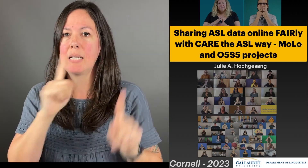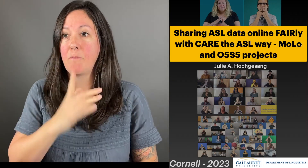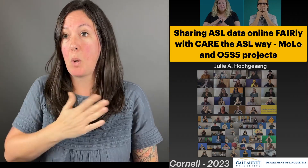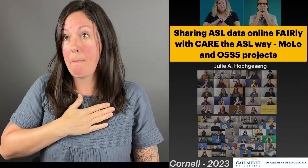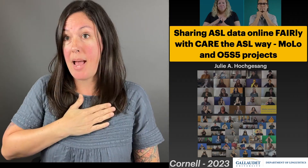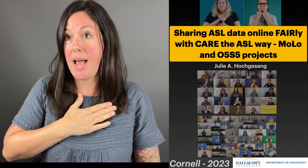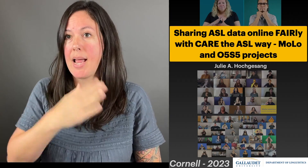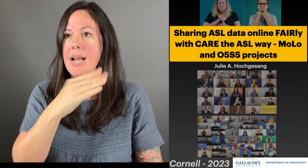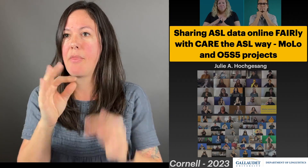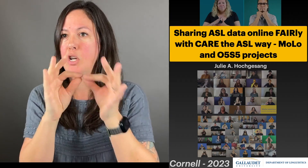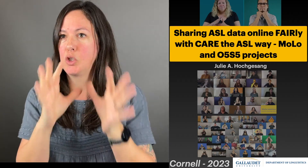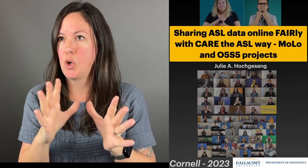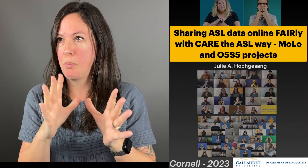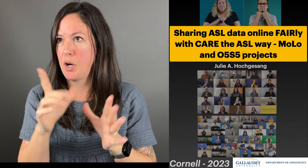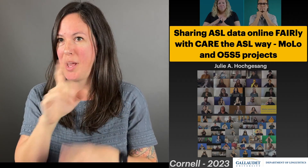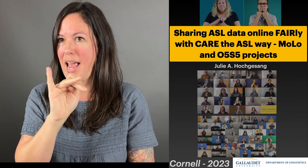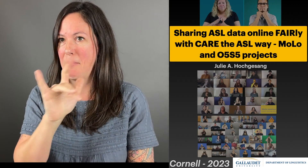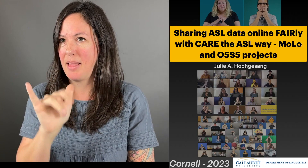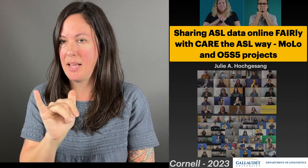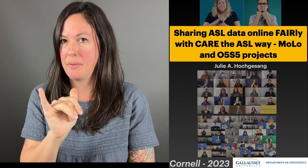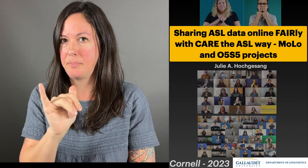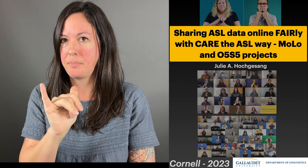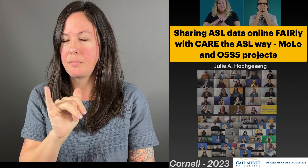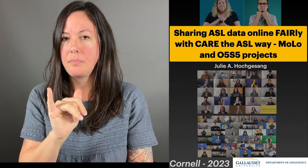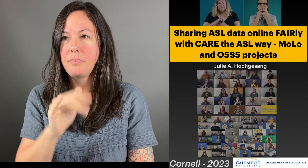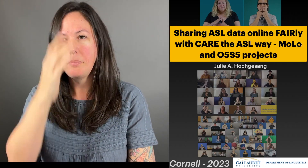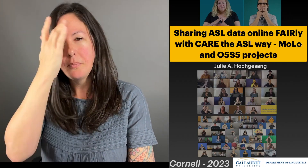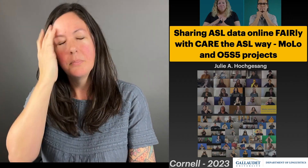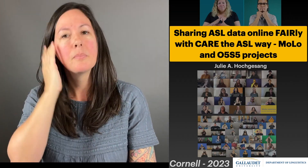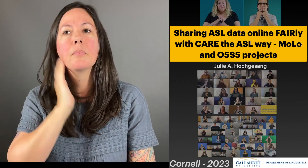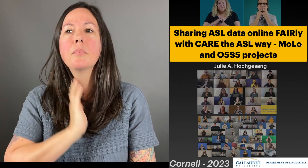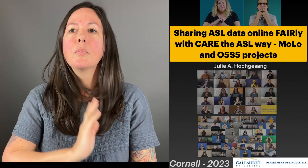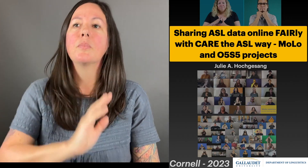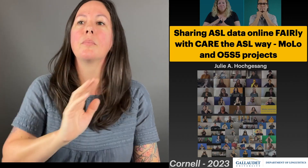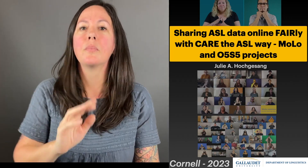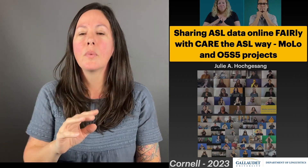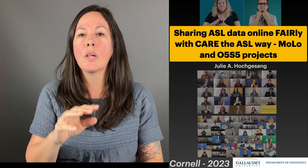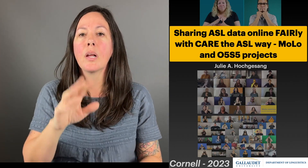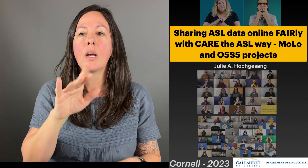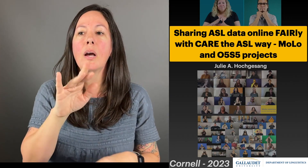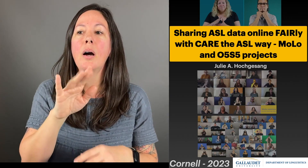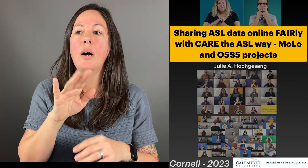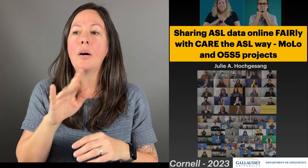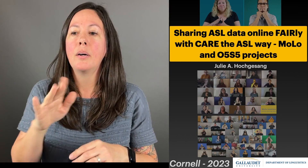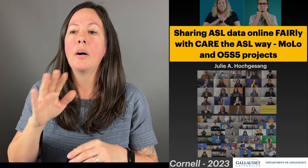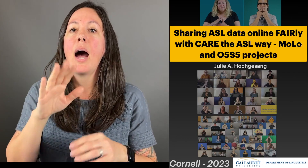point later but if you're having difficulty seeing the slides at this point, I will be spotlighting myself and my interpreter Emily and then you can adjust the size of the screen to see the slides better.